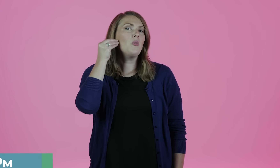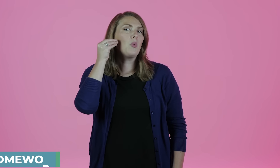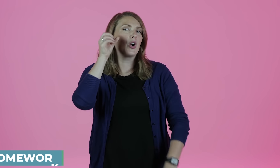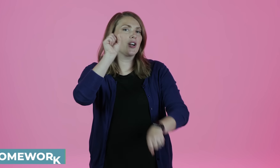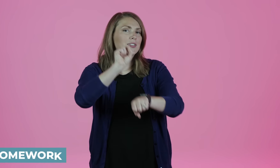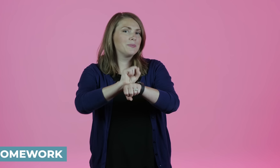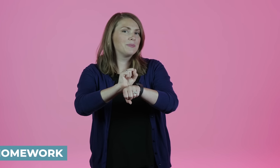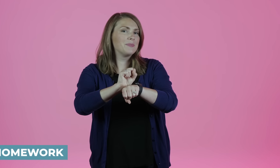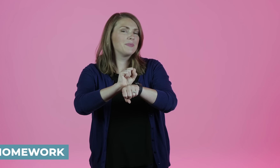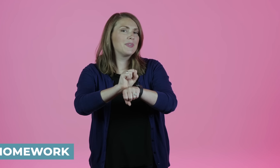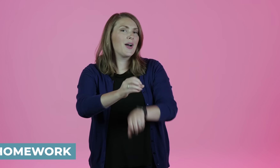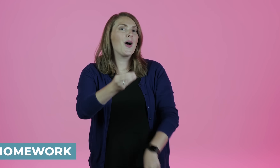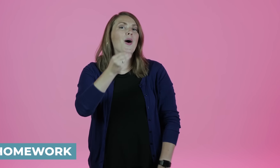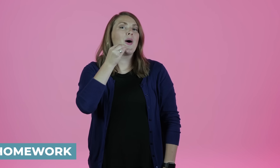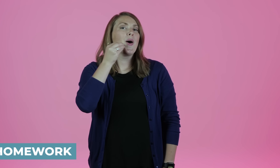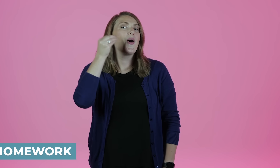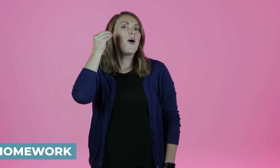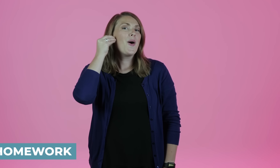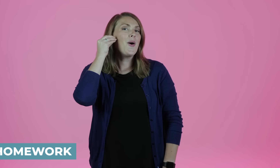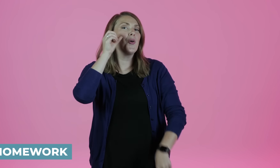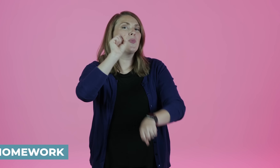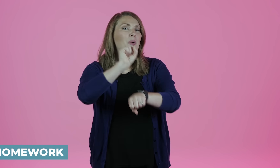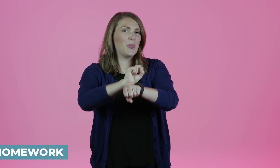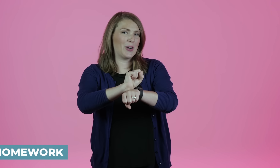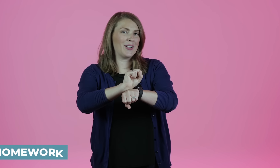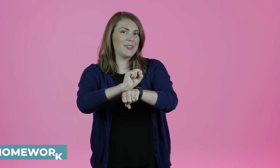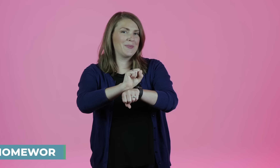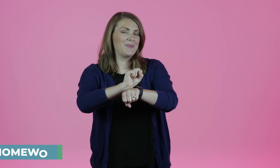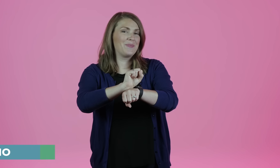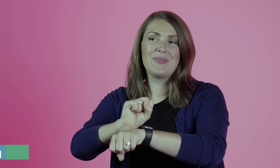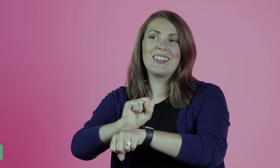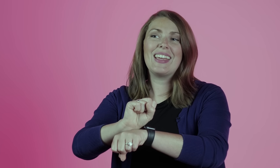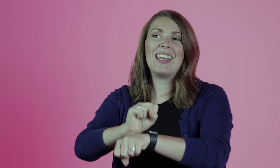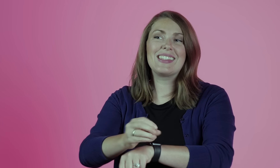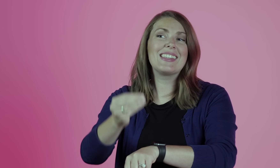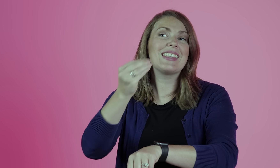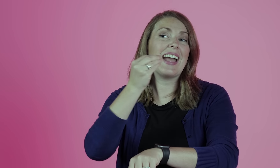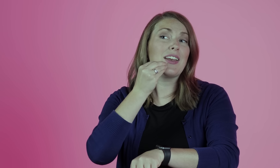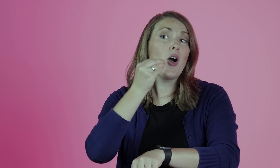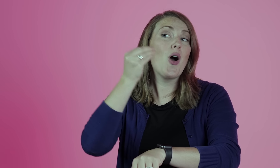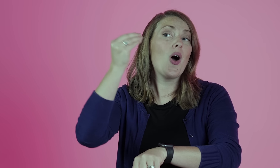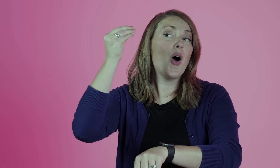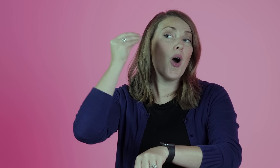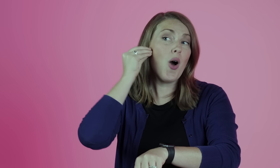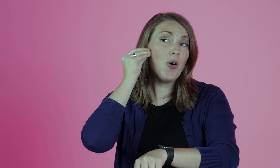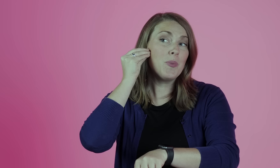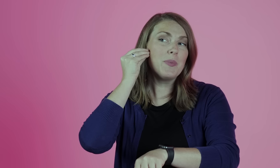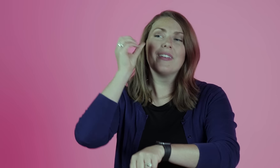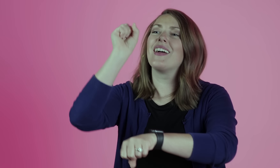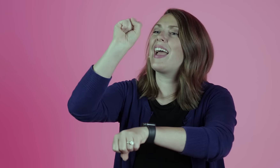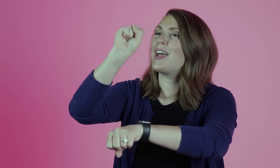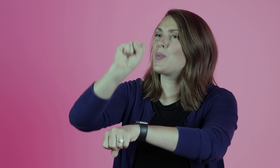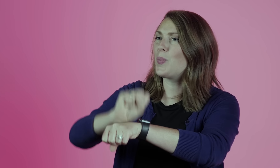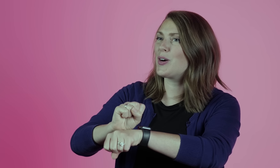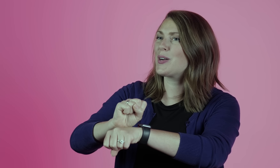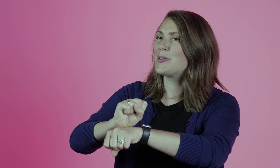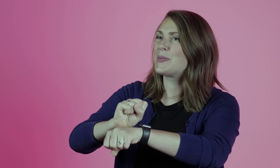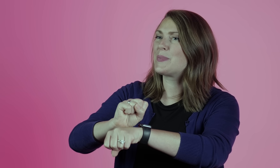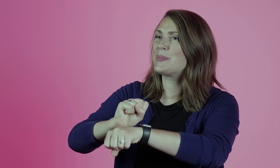Homework. It's the sign. Home and work.